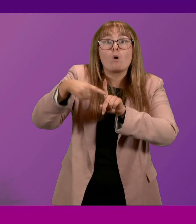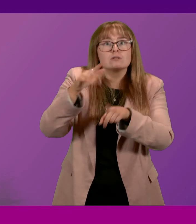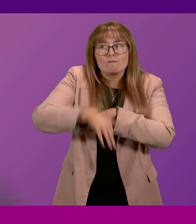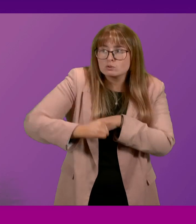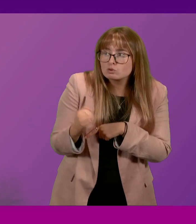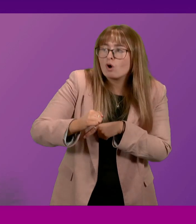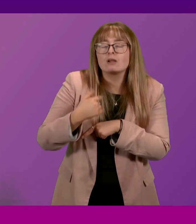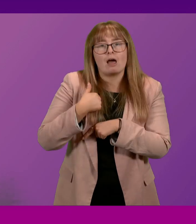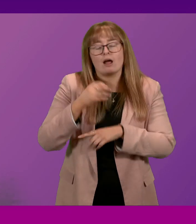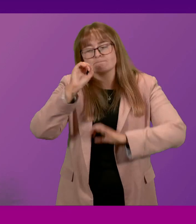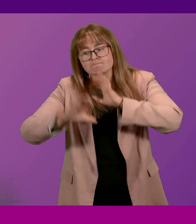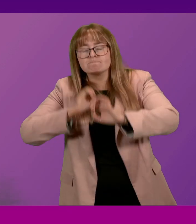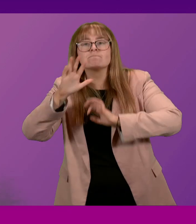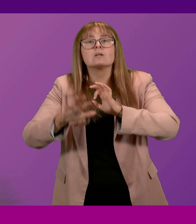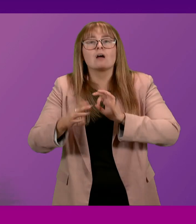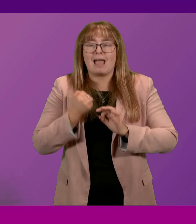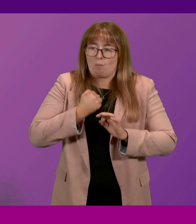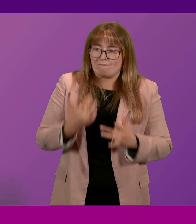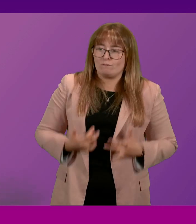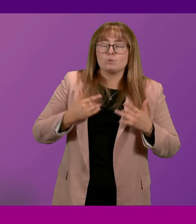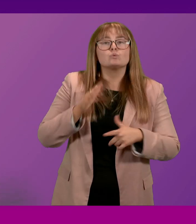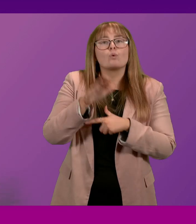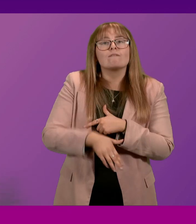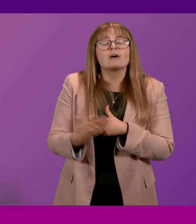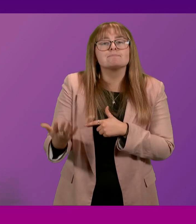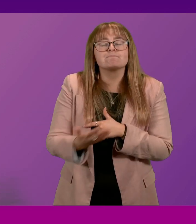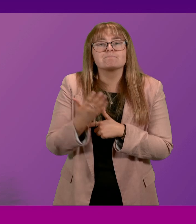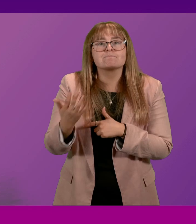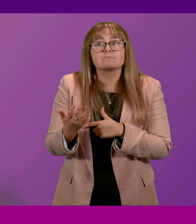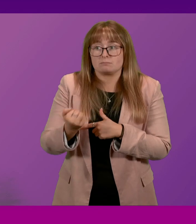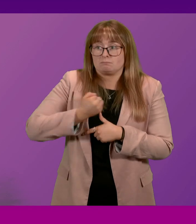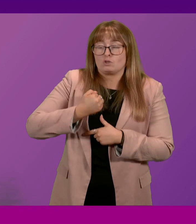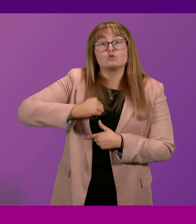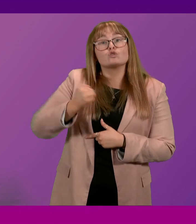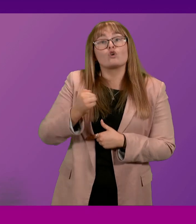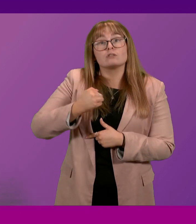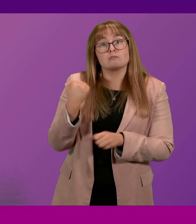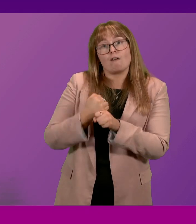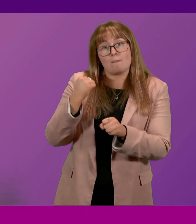I expressed the views and interests of the Scottish Government in relation to